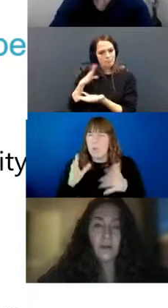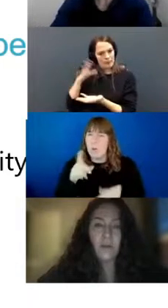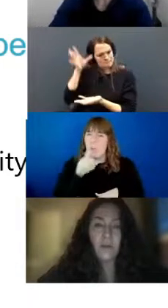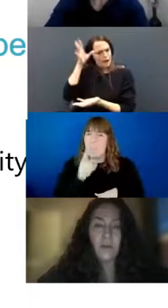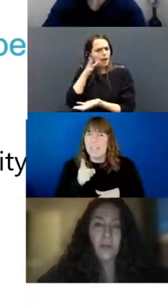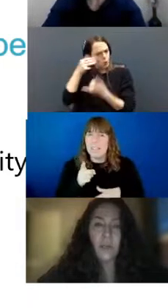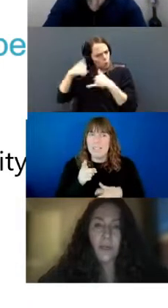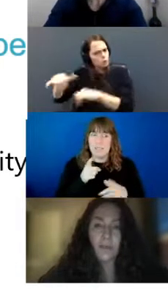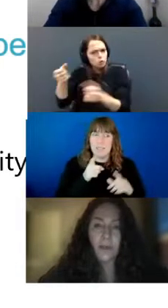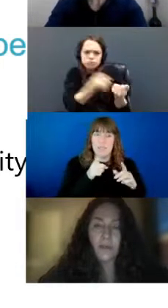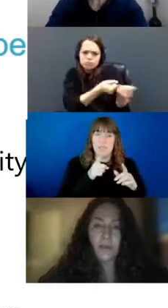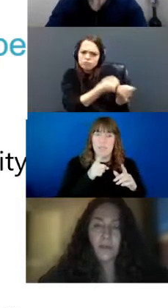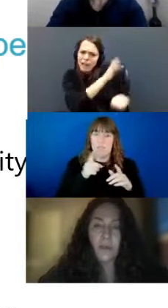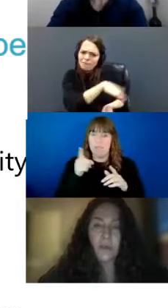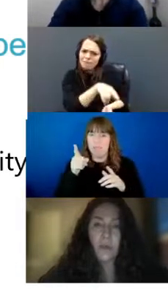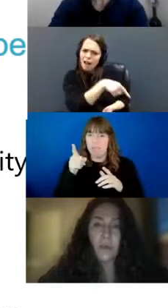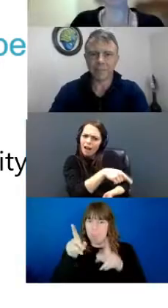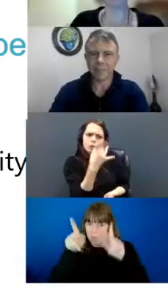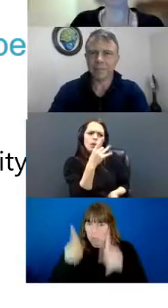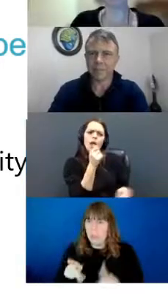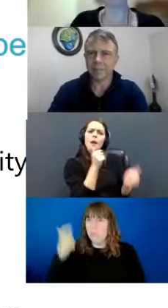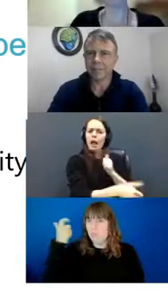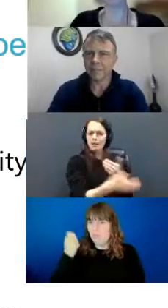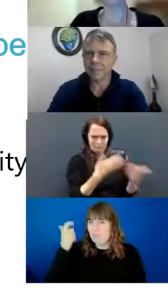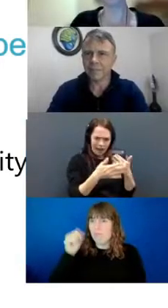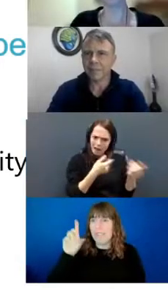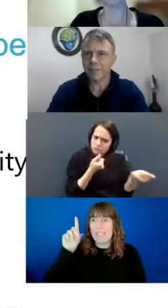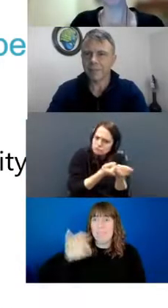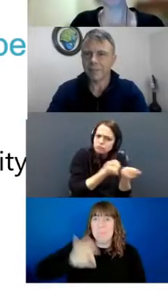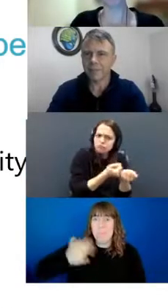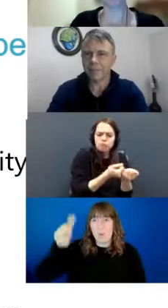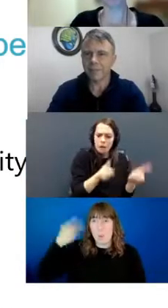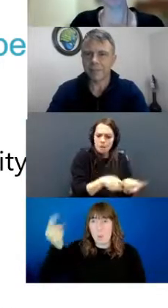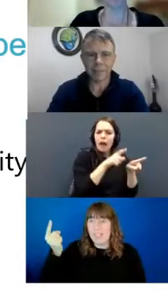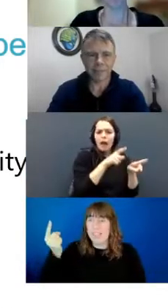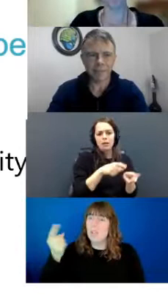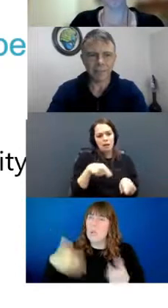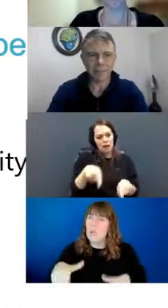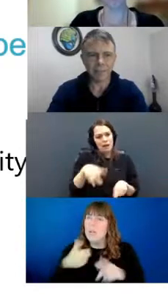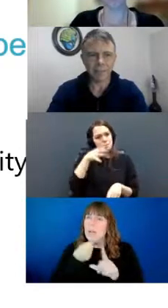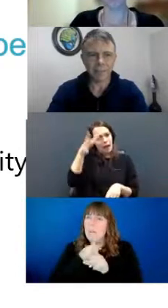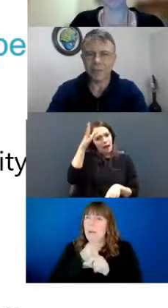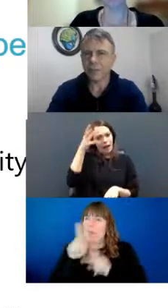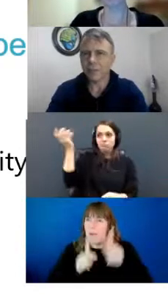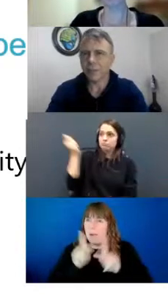their disability benefits alone and that is really impactful for people so thank you to the